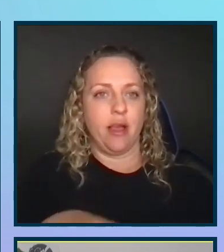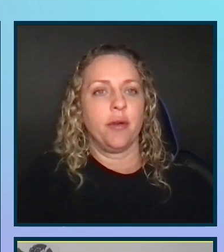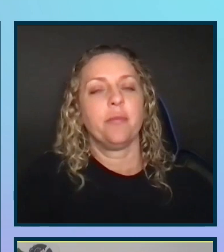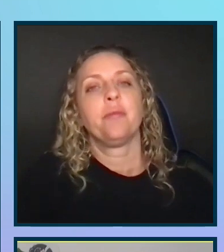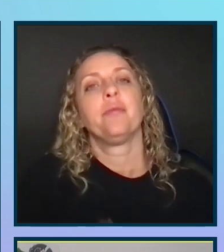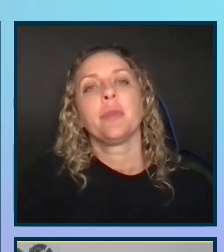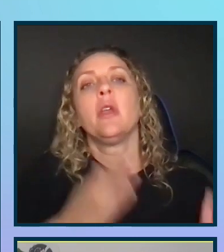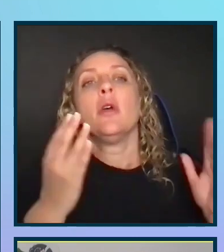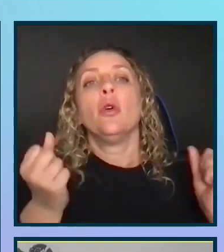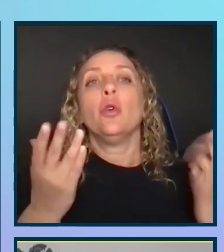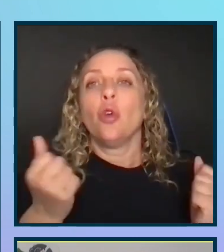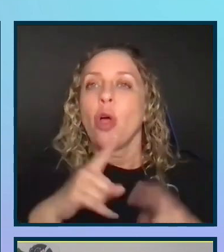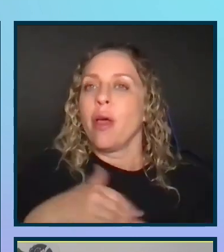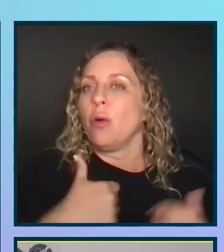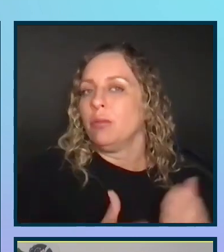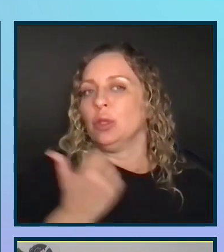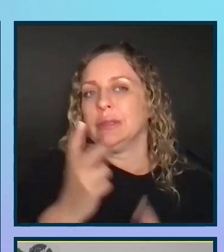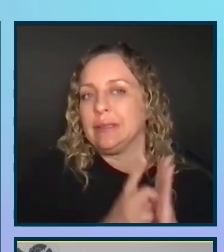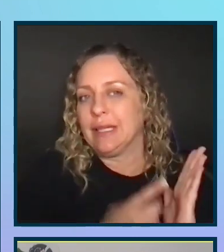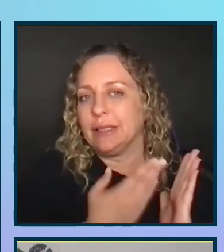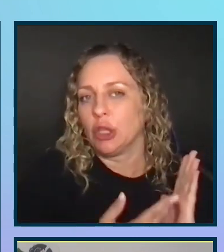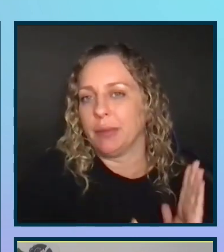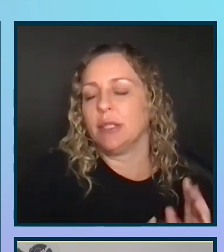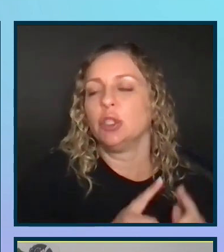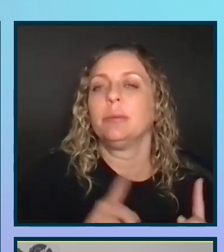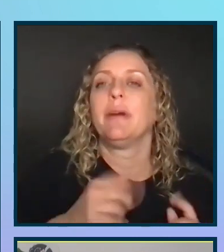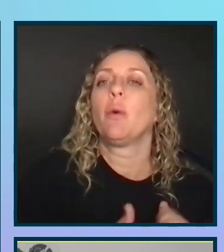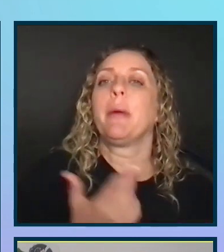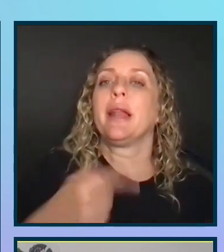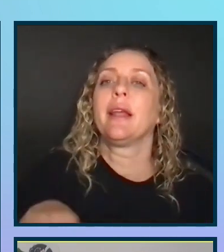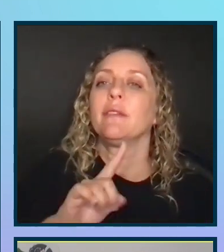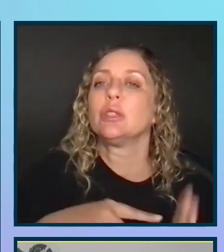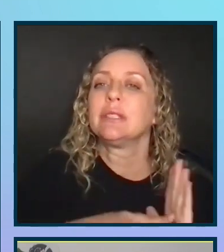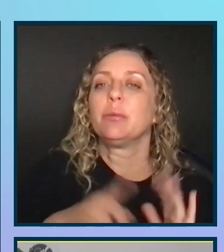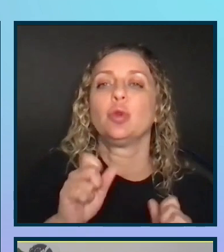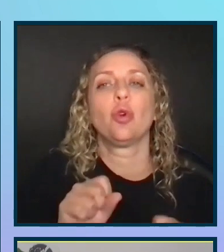So those were mostly designed documentation, but for many of these example, you could also collaborate again,